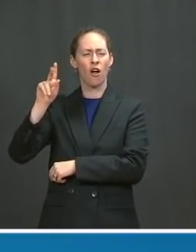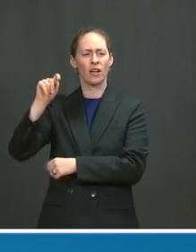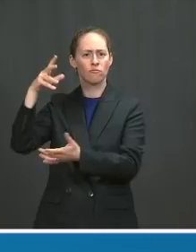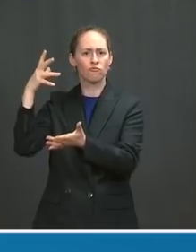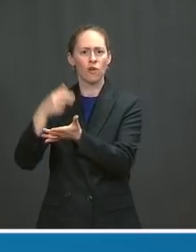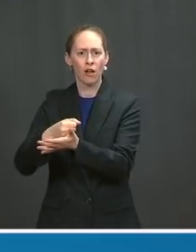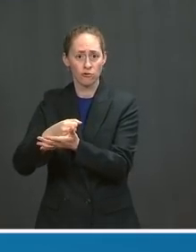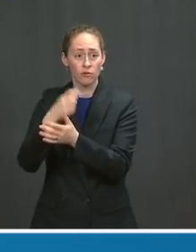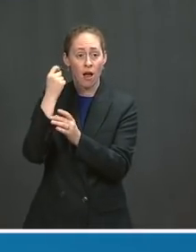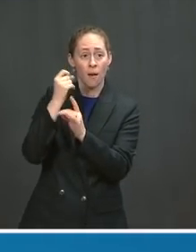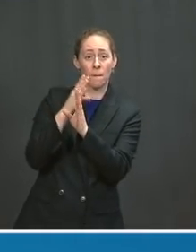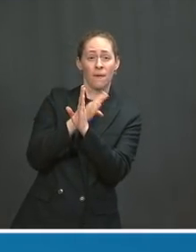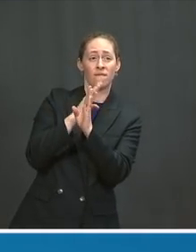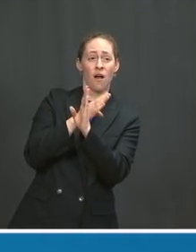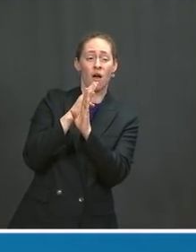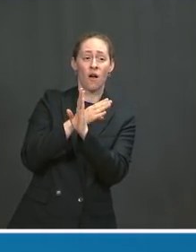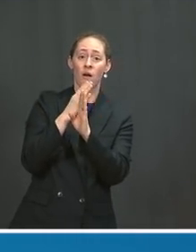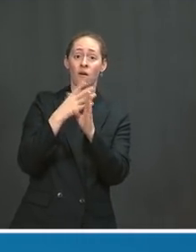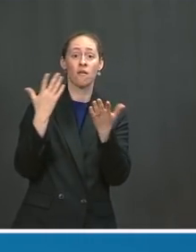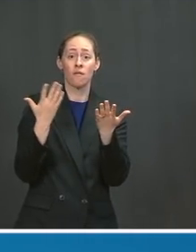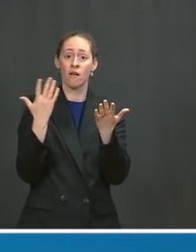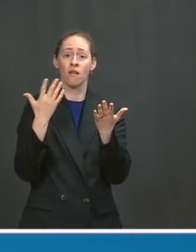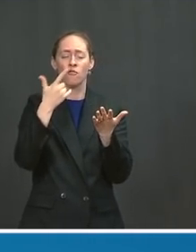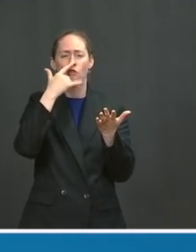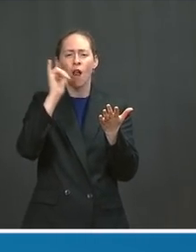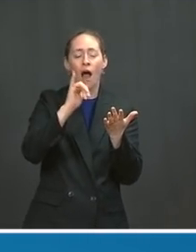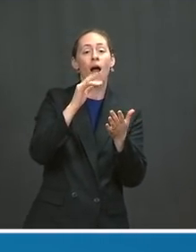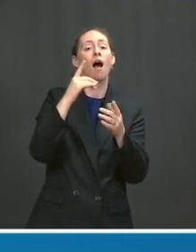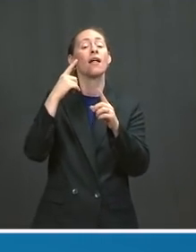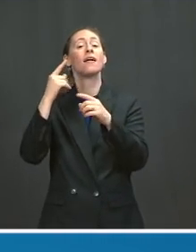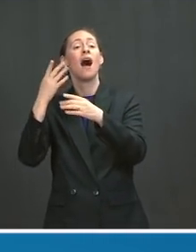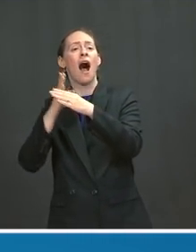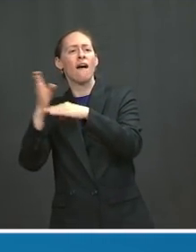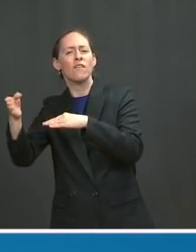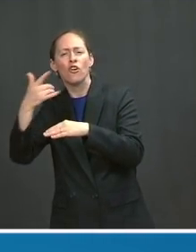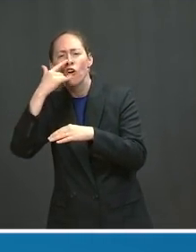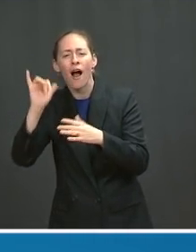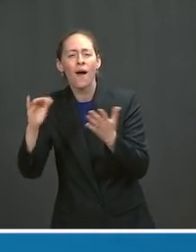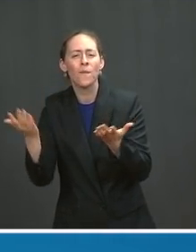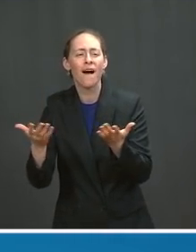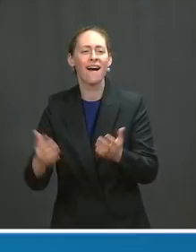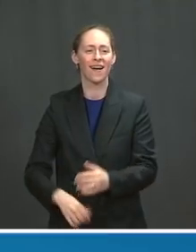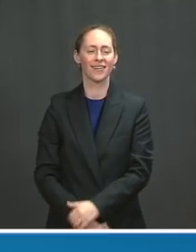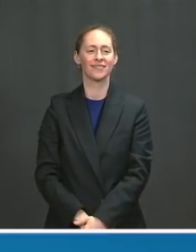the world before the attack on Pearl Harbor in 1941,